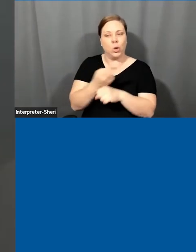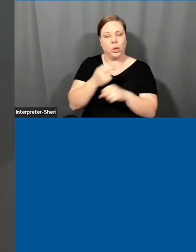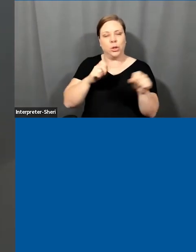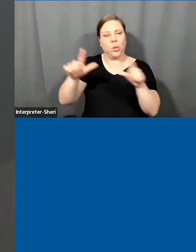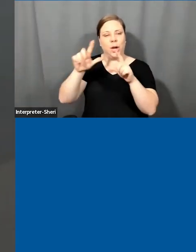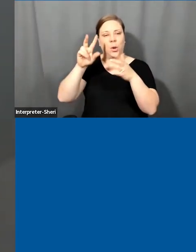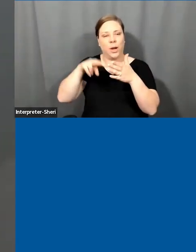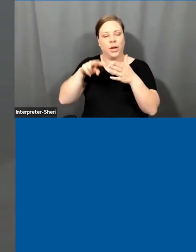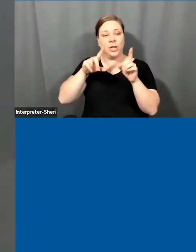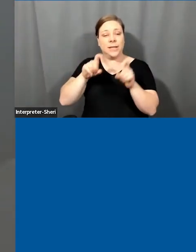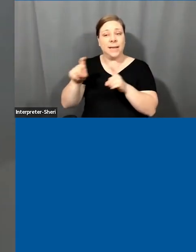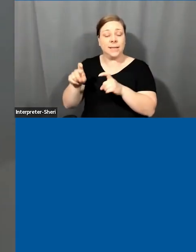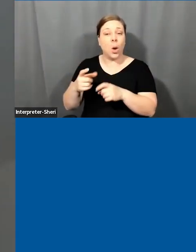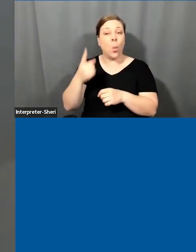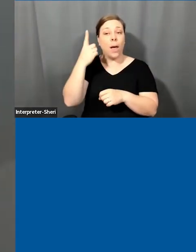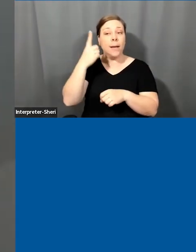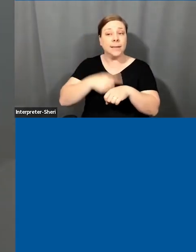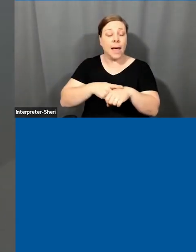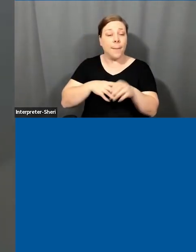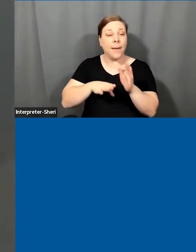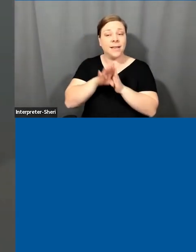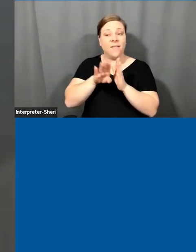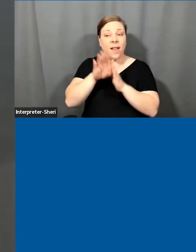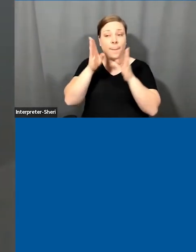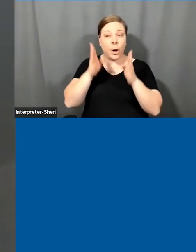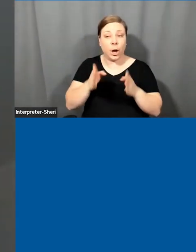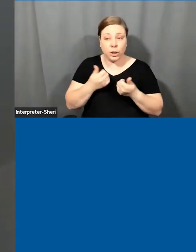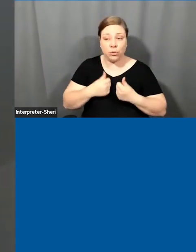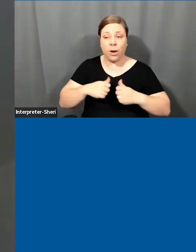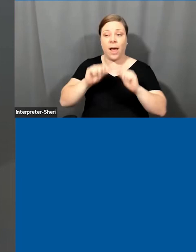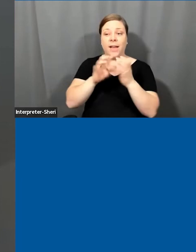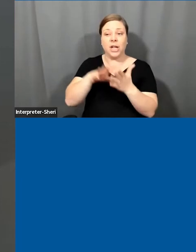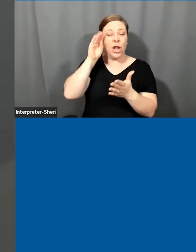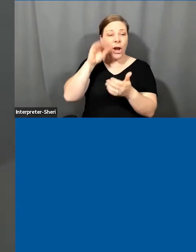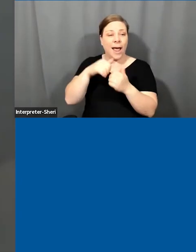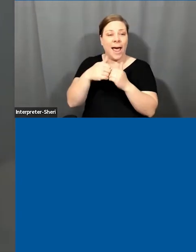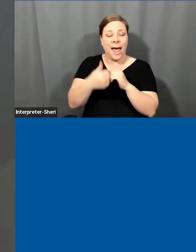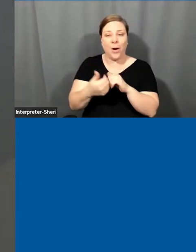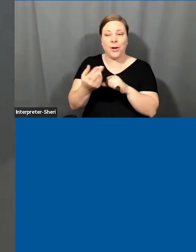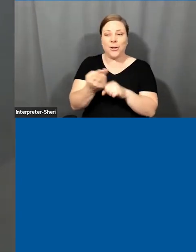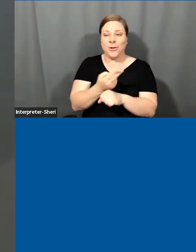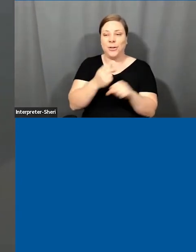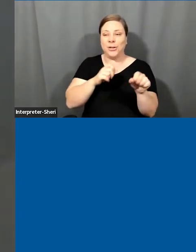We had a developer once try to learn how to use the screen reader, against my recommendation.